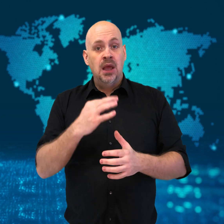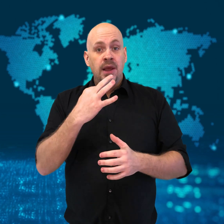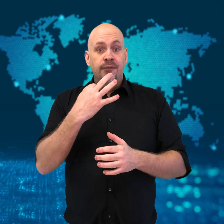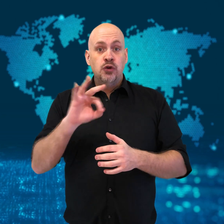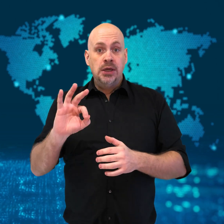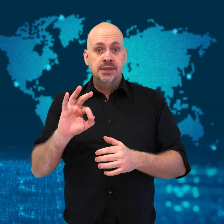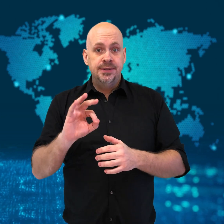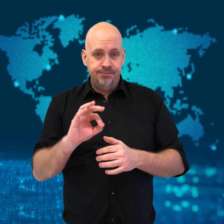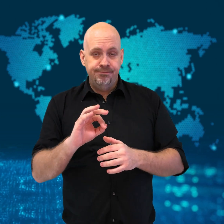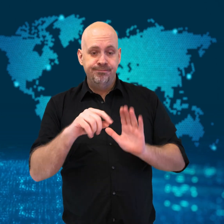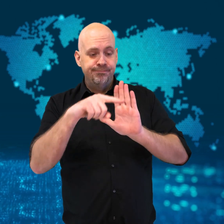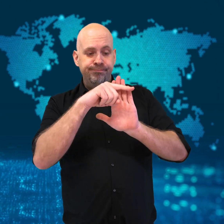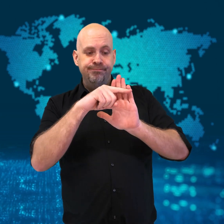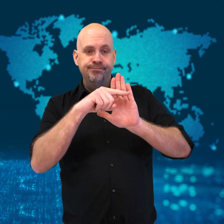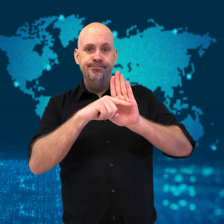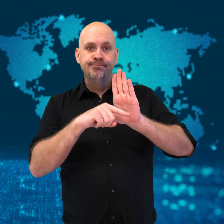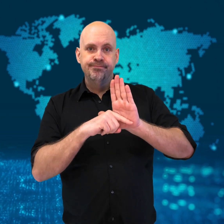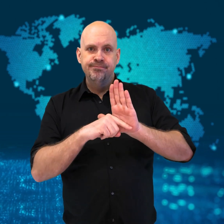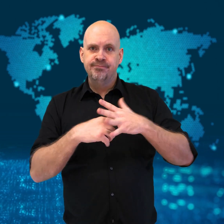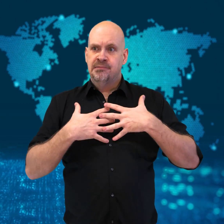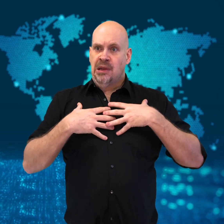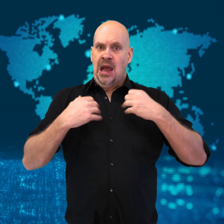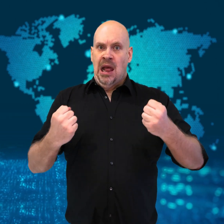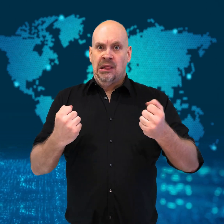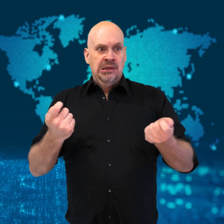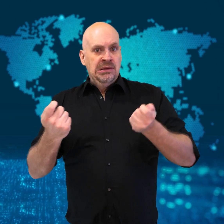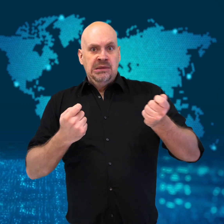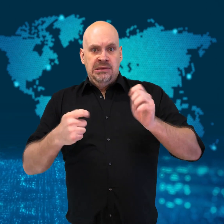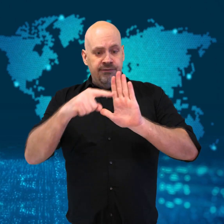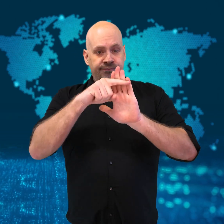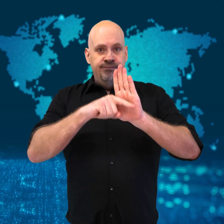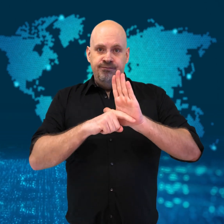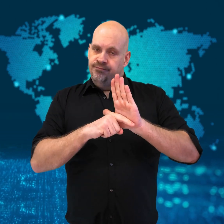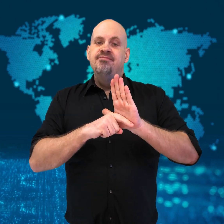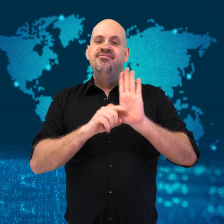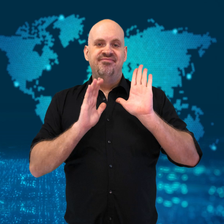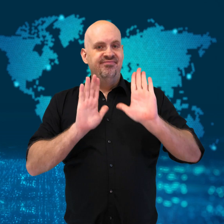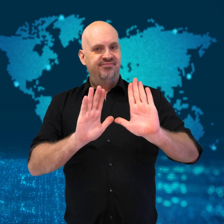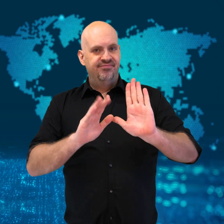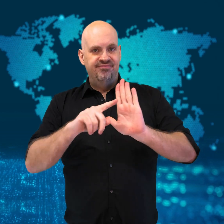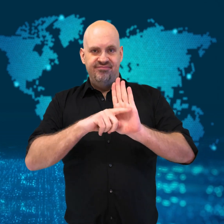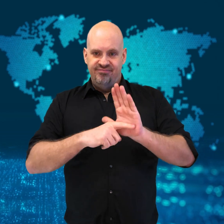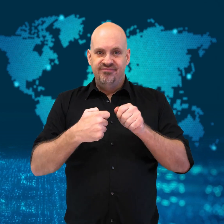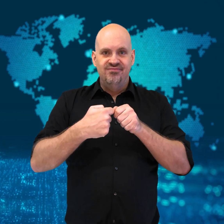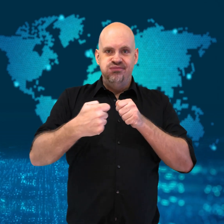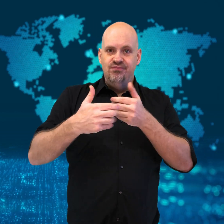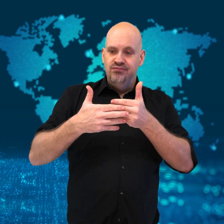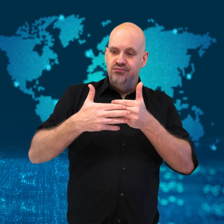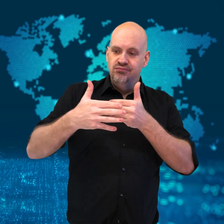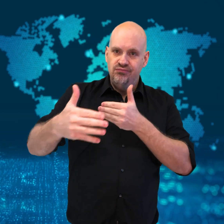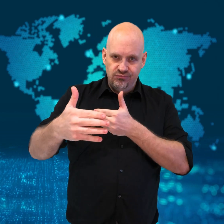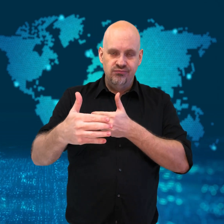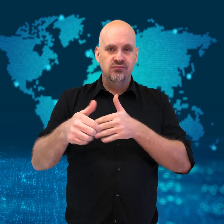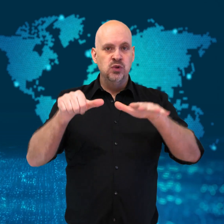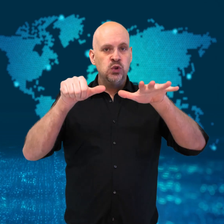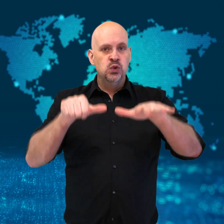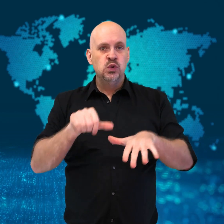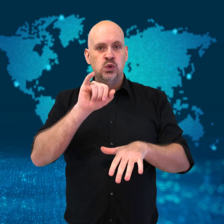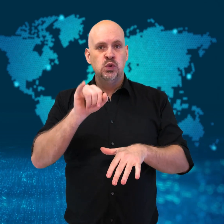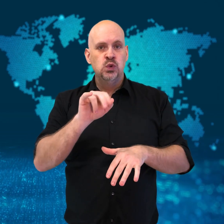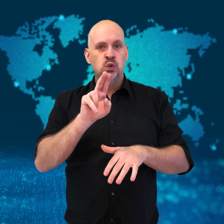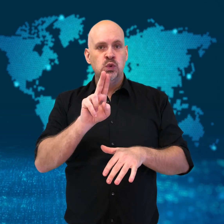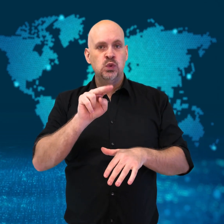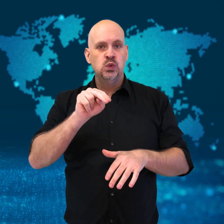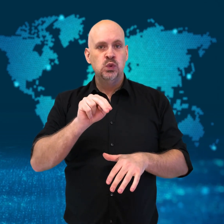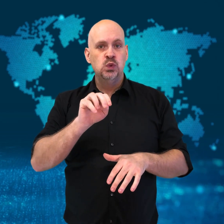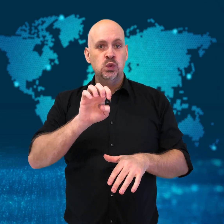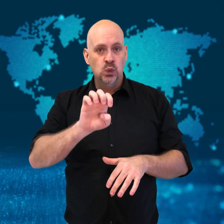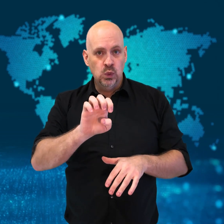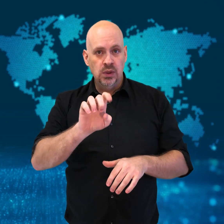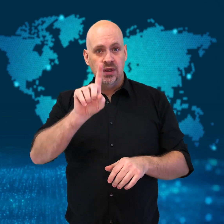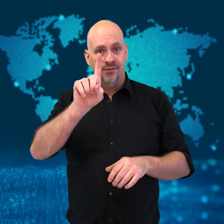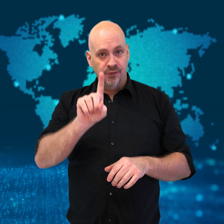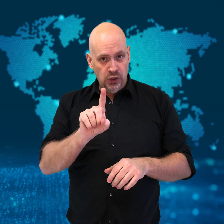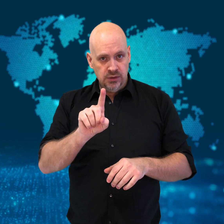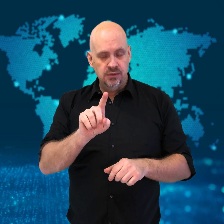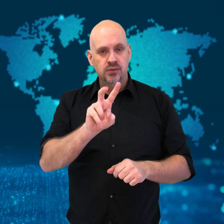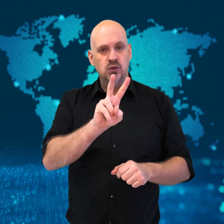France has extended its state of health emergency until June 1, 2021.